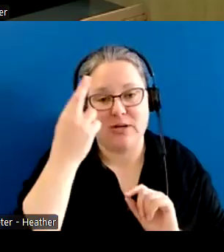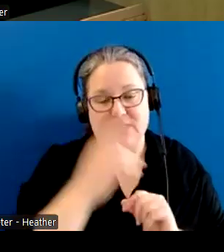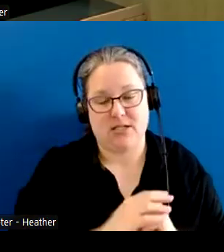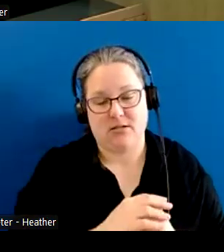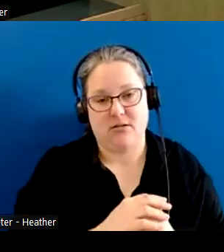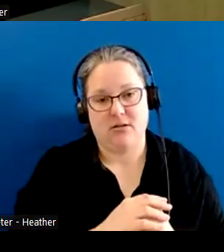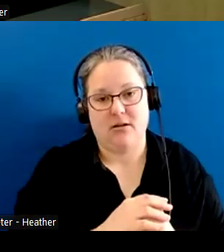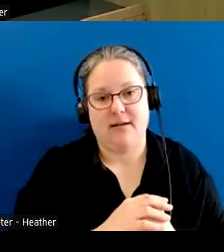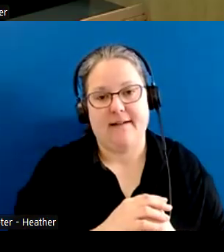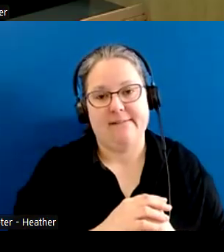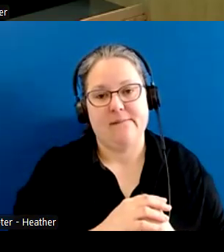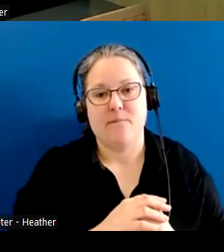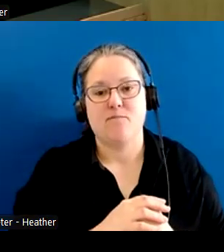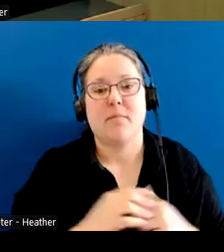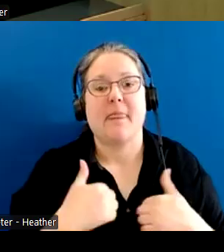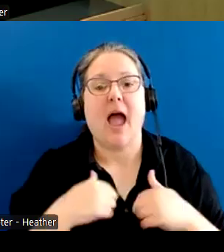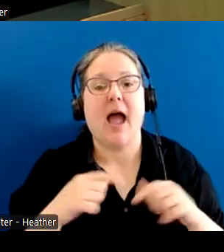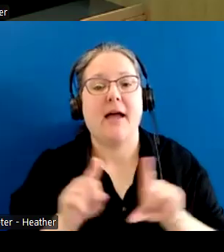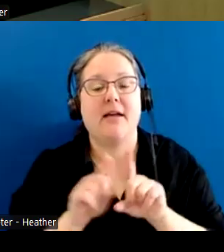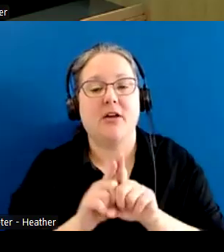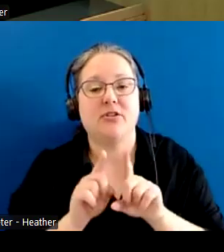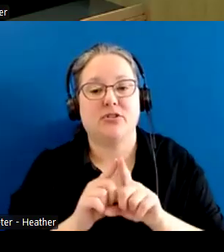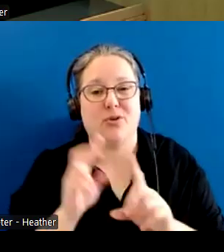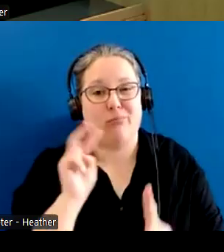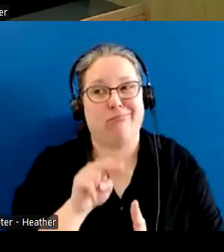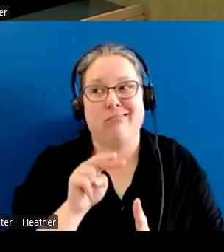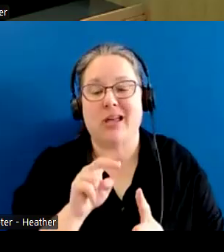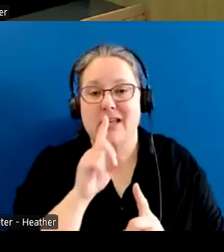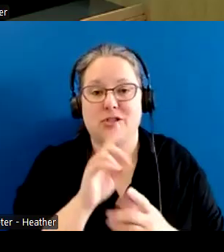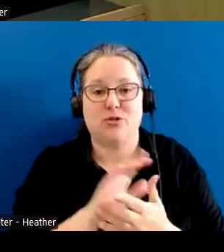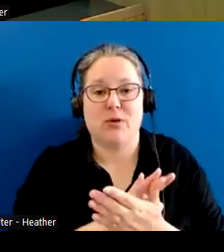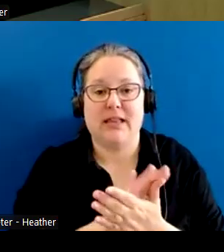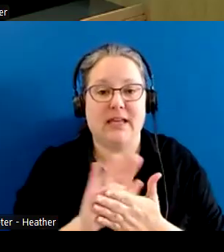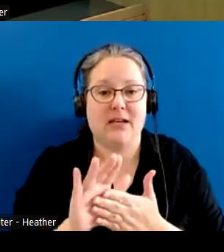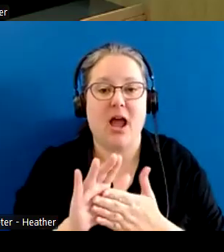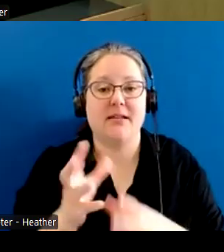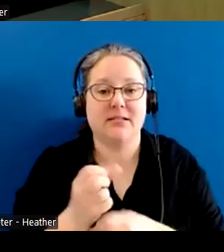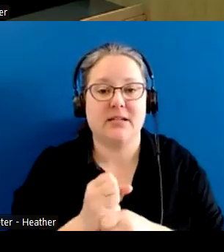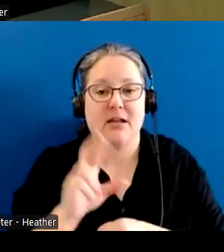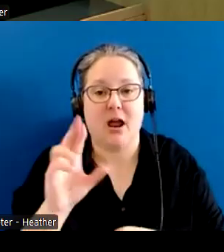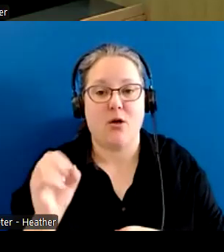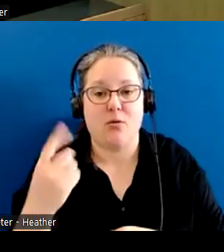right? Um I also argued that it's kind of nice to come off of your K and get an RO1. that helps with